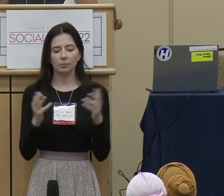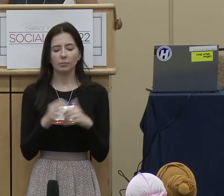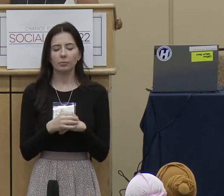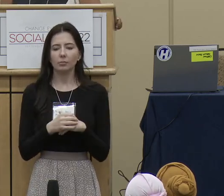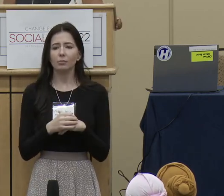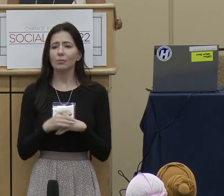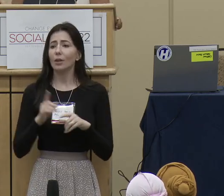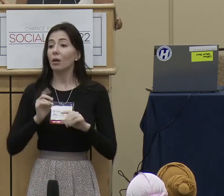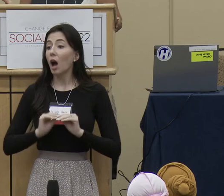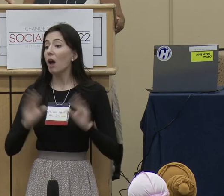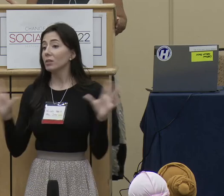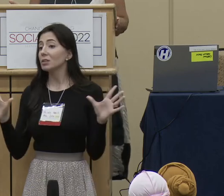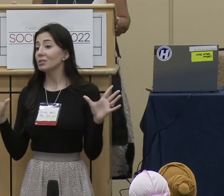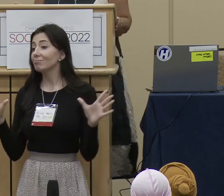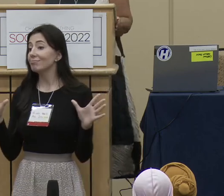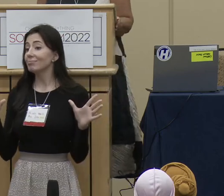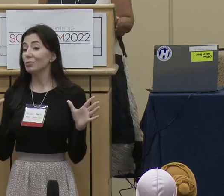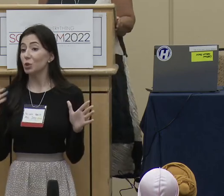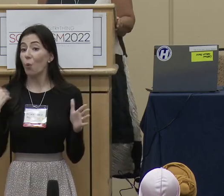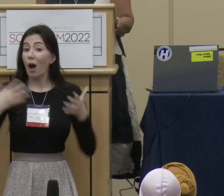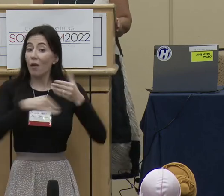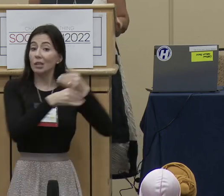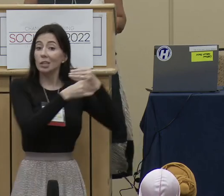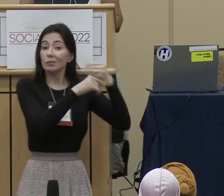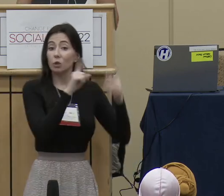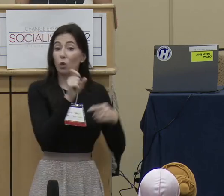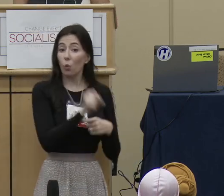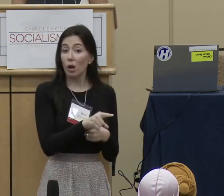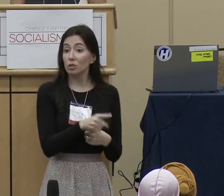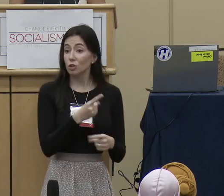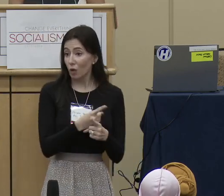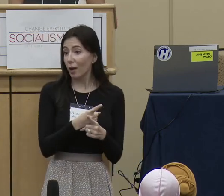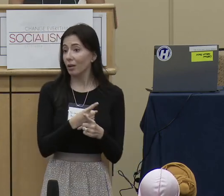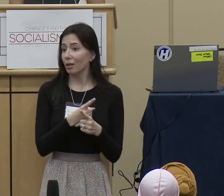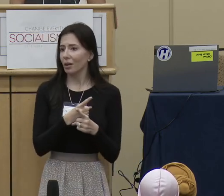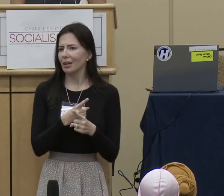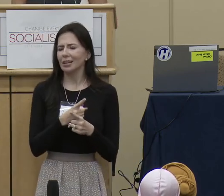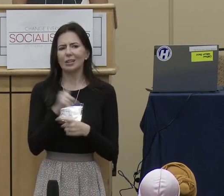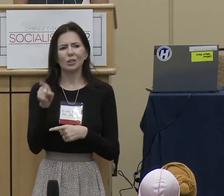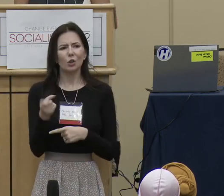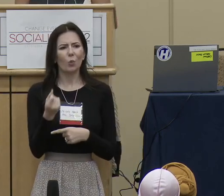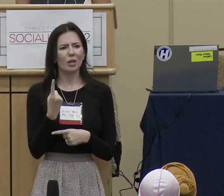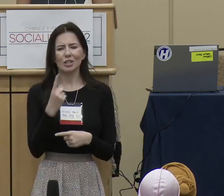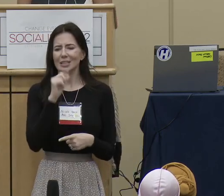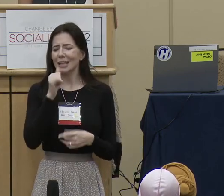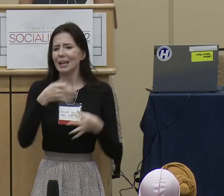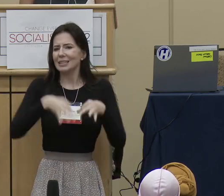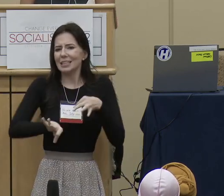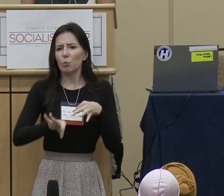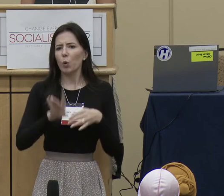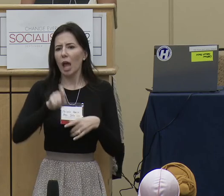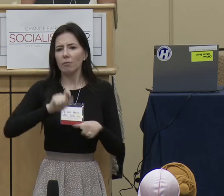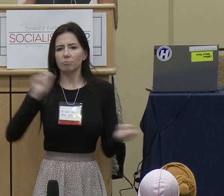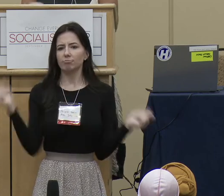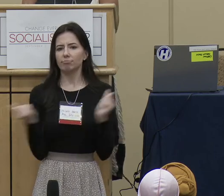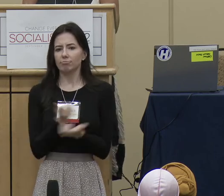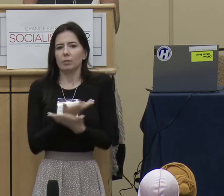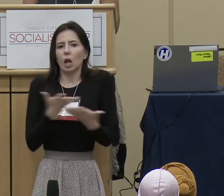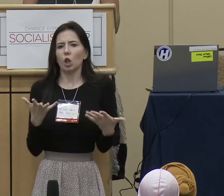title of the conversation conference. But, of course, that begs other questions, doesn't it? The